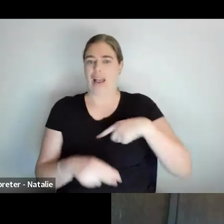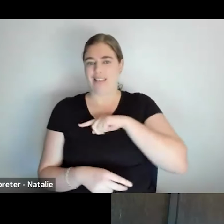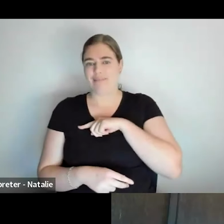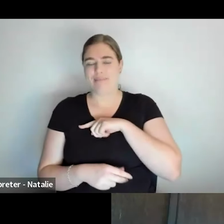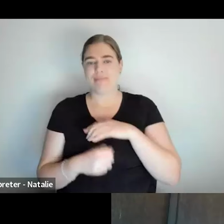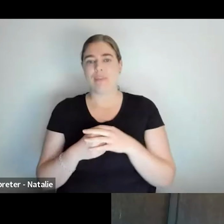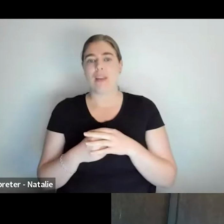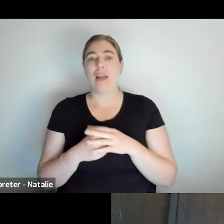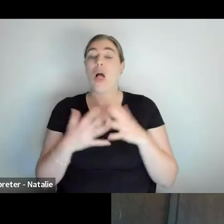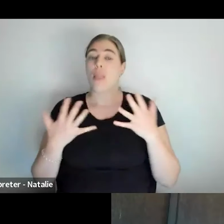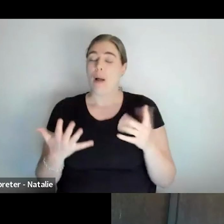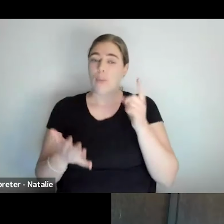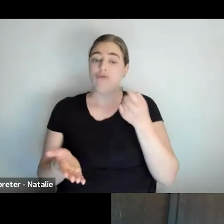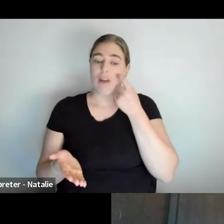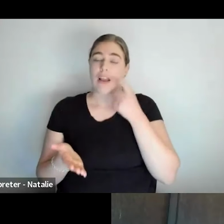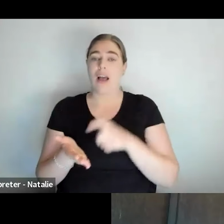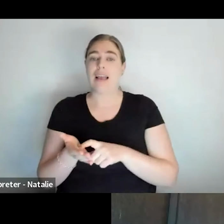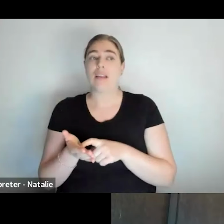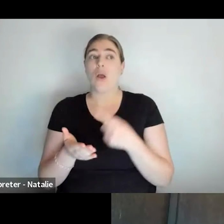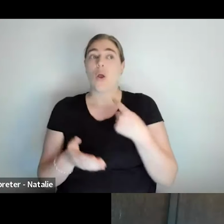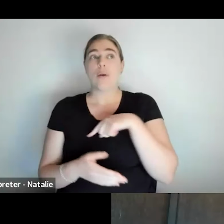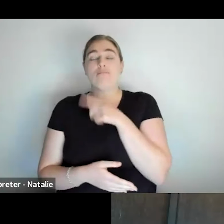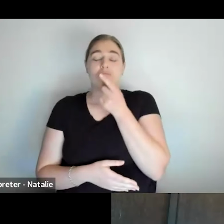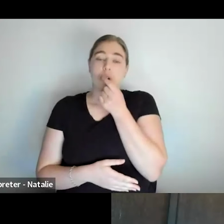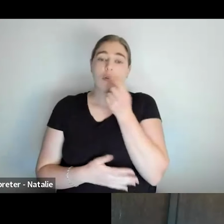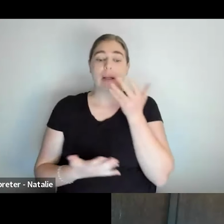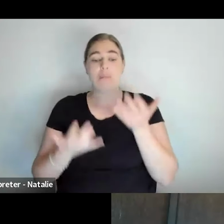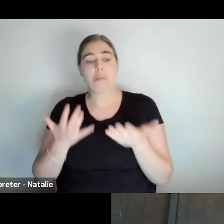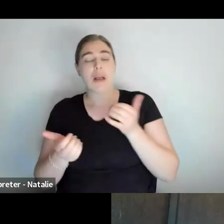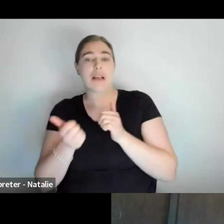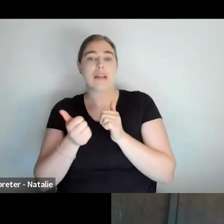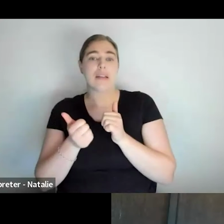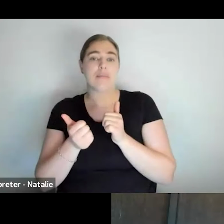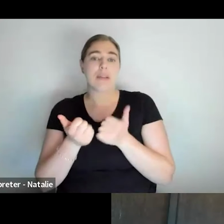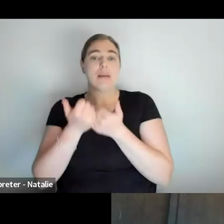recognise that we might support a project that has a game or a film component.